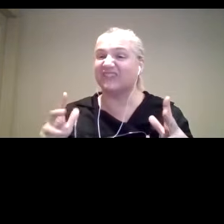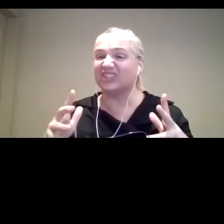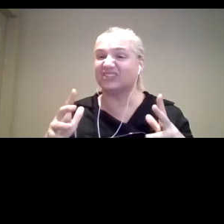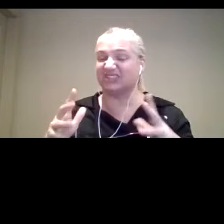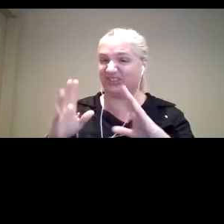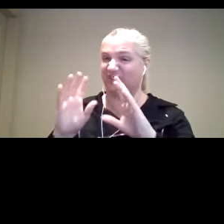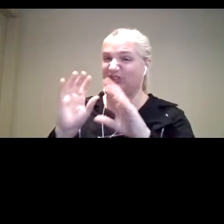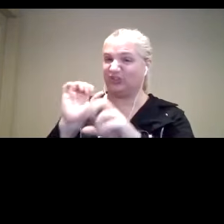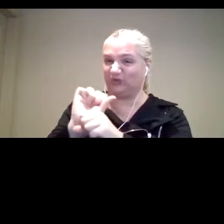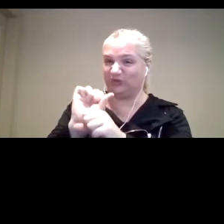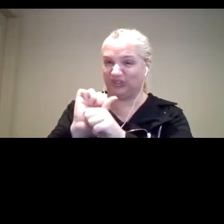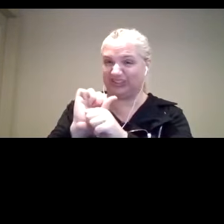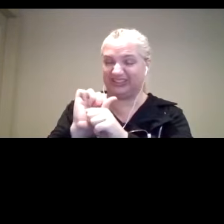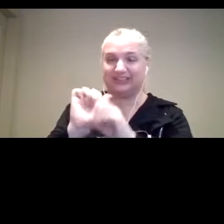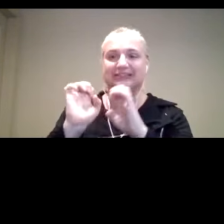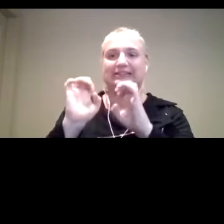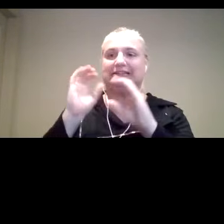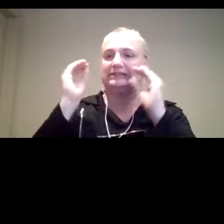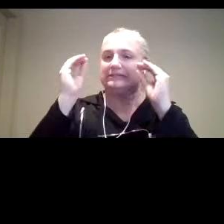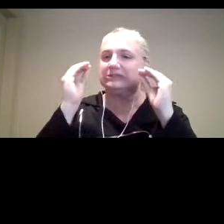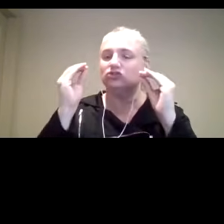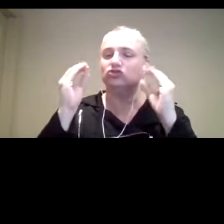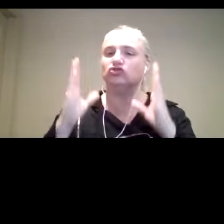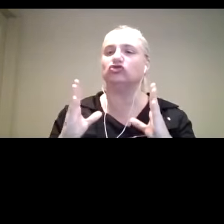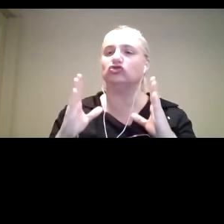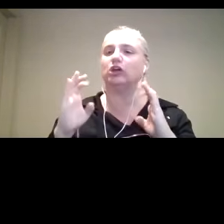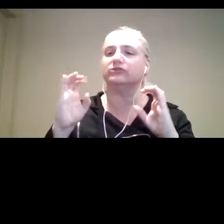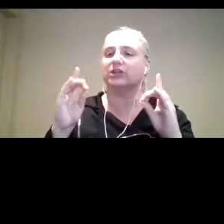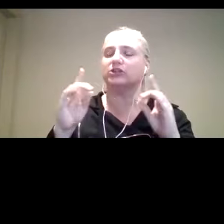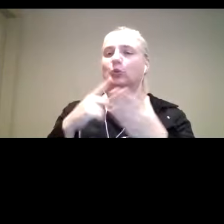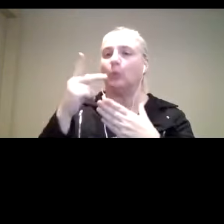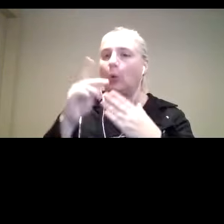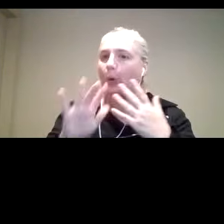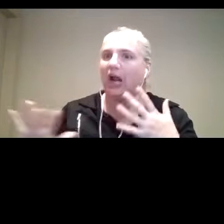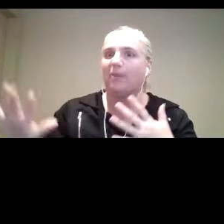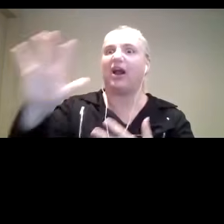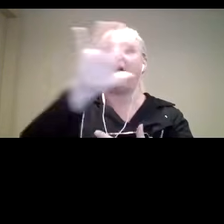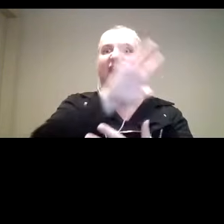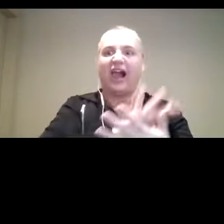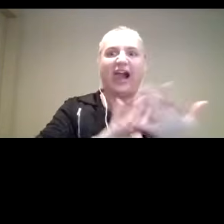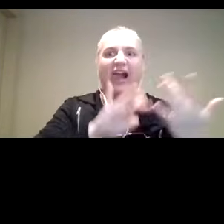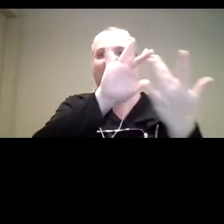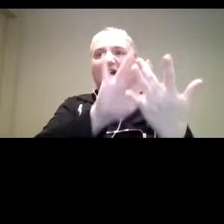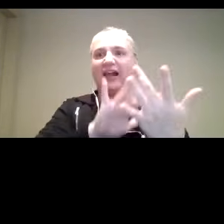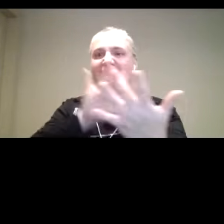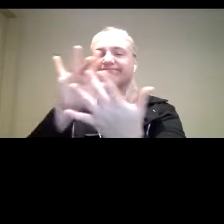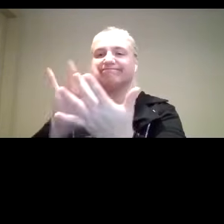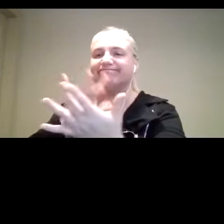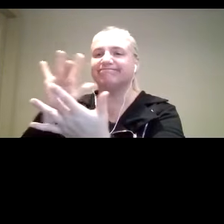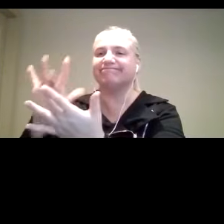across the Teacher Education Program at UNI. So, our secondary ed, a few secondary ed folks,